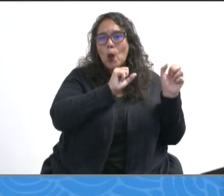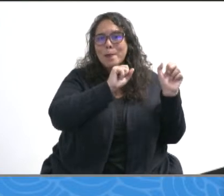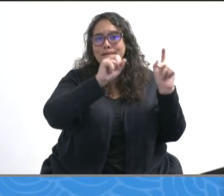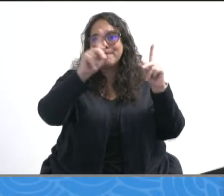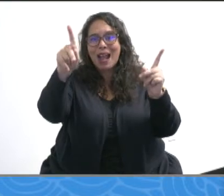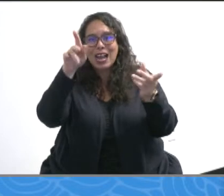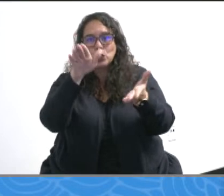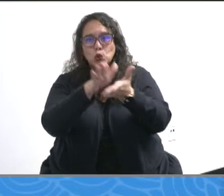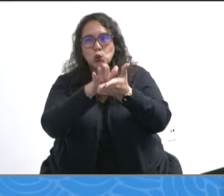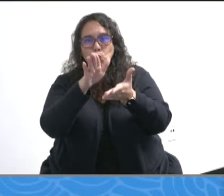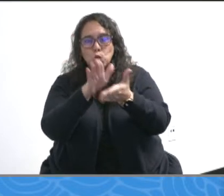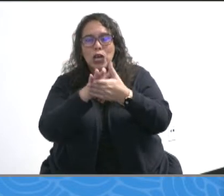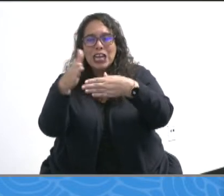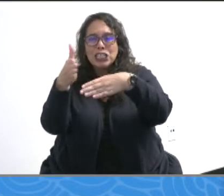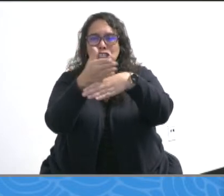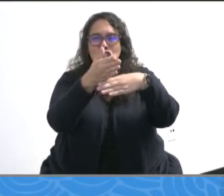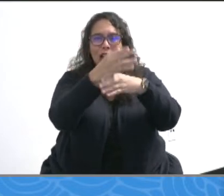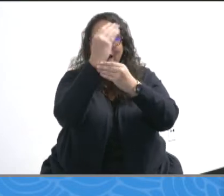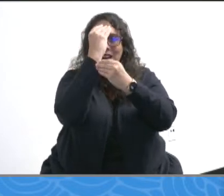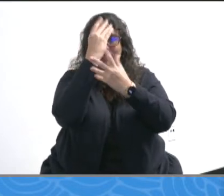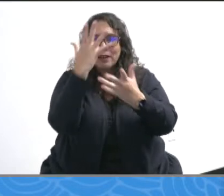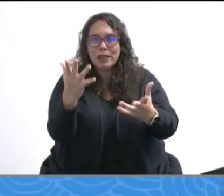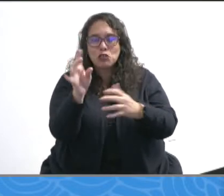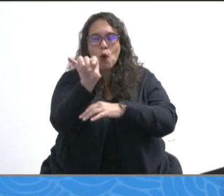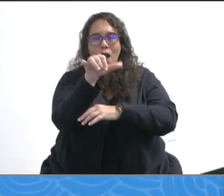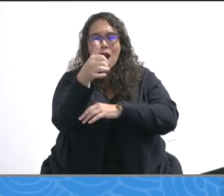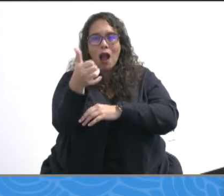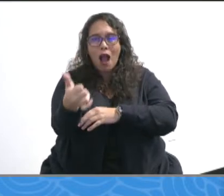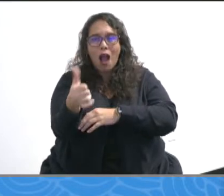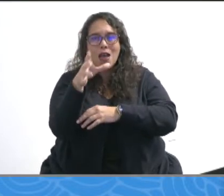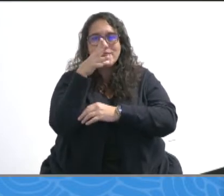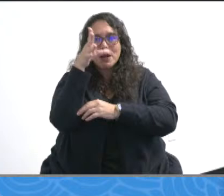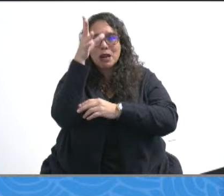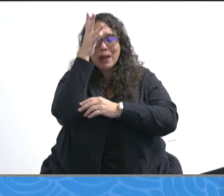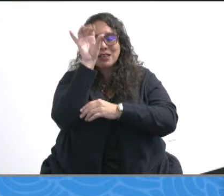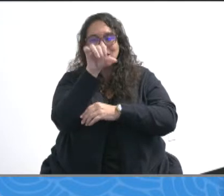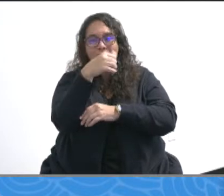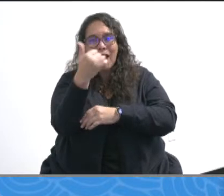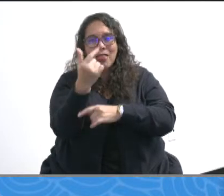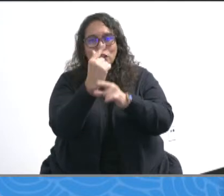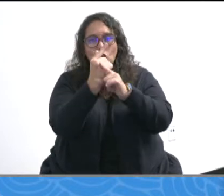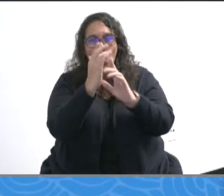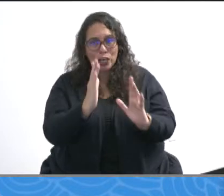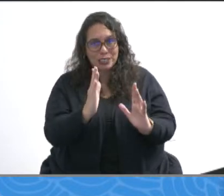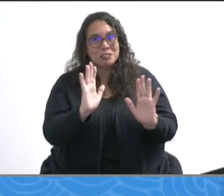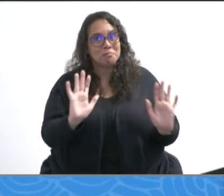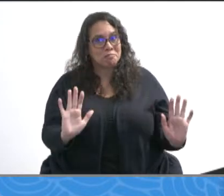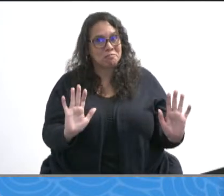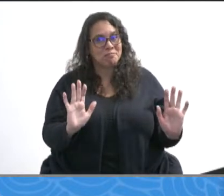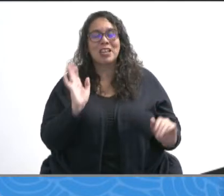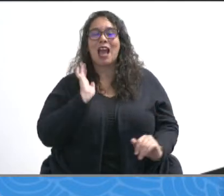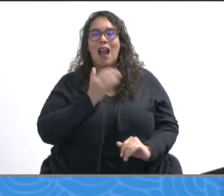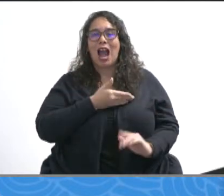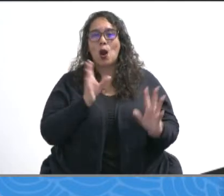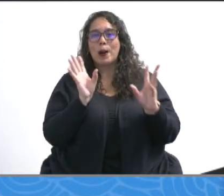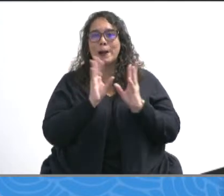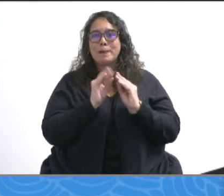with other guardians, back at your site community. Our meetings also provide access to training for parents